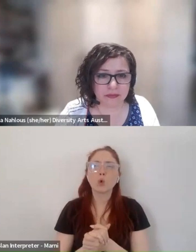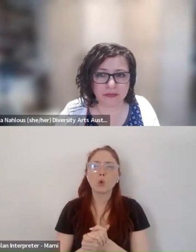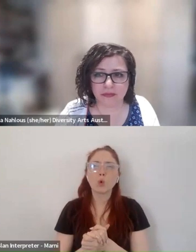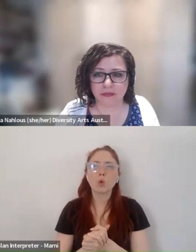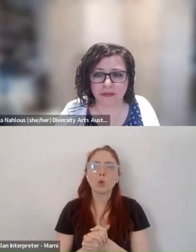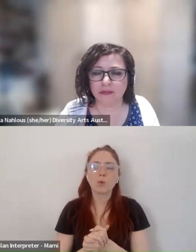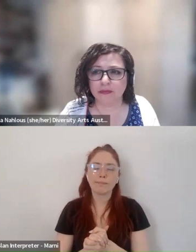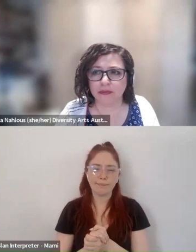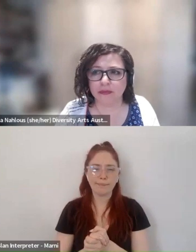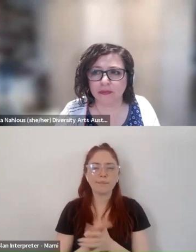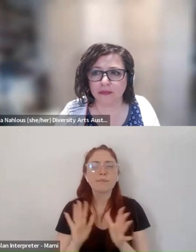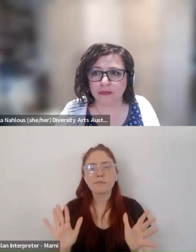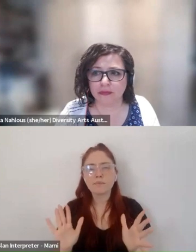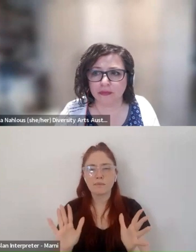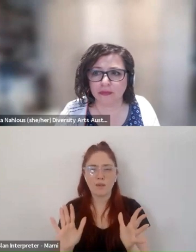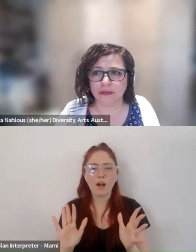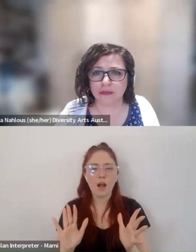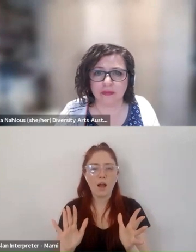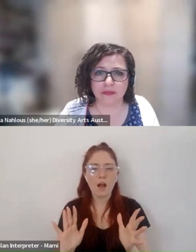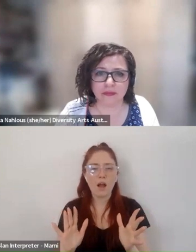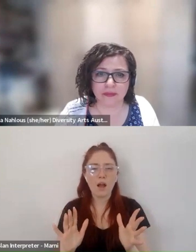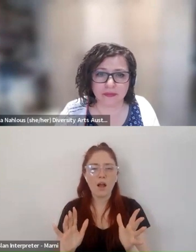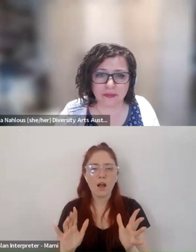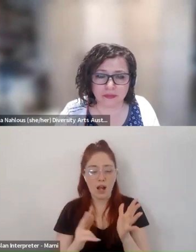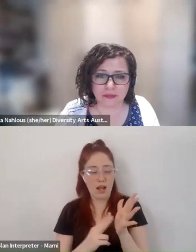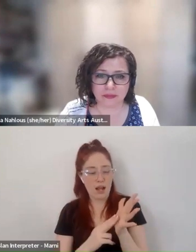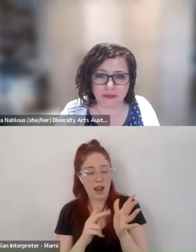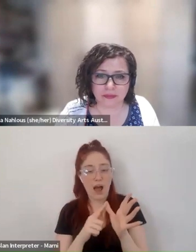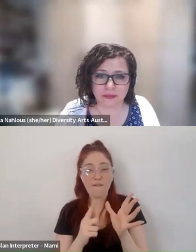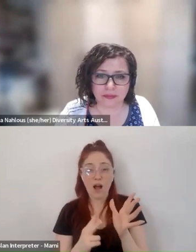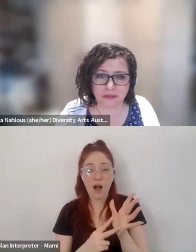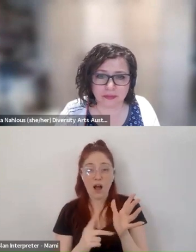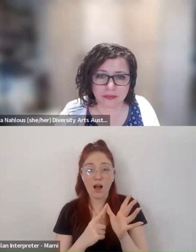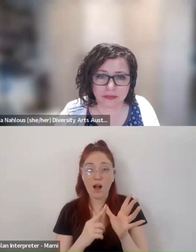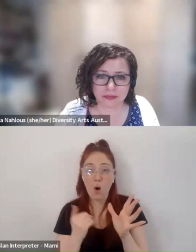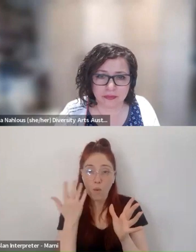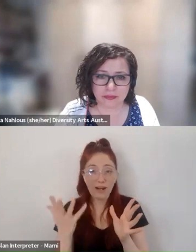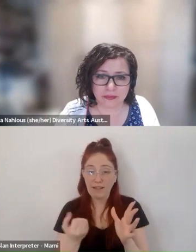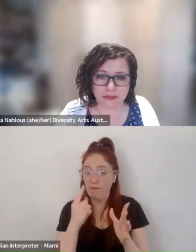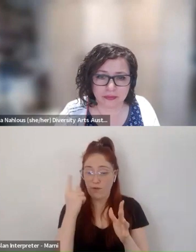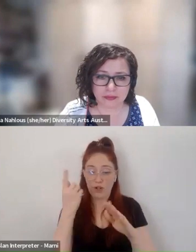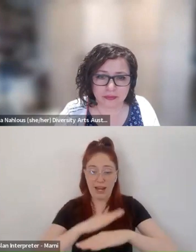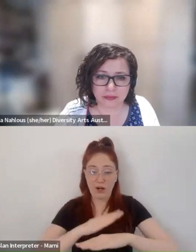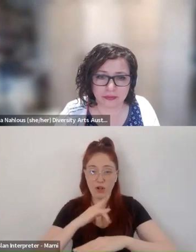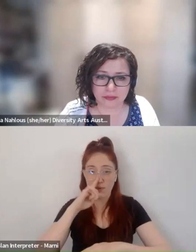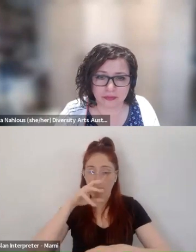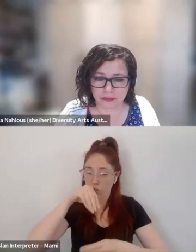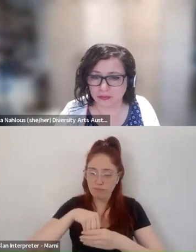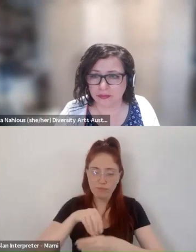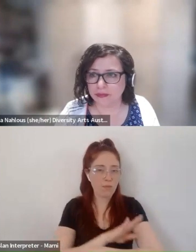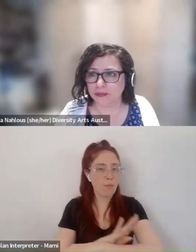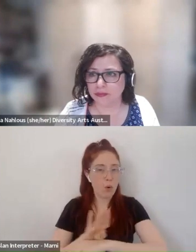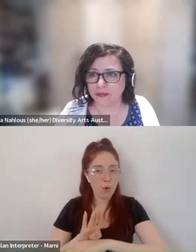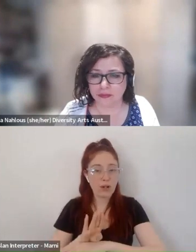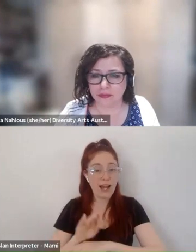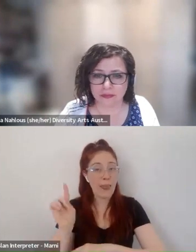example. We that NAB has always had First Nations people on their board. We currently have three First Nations people on